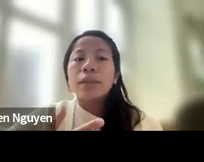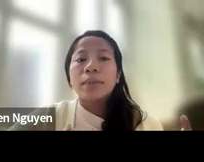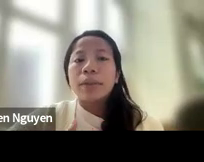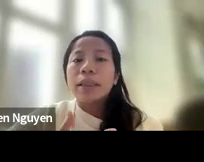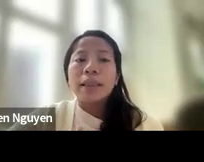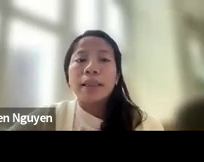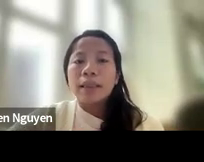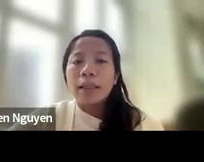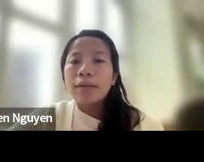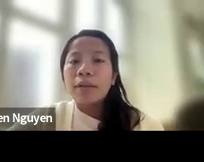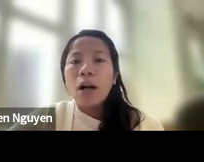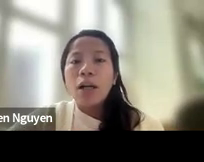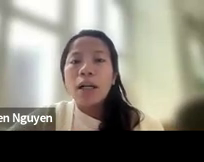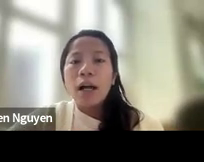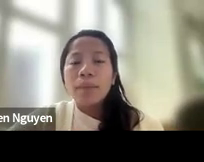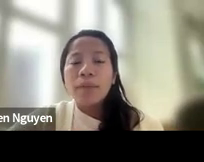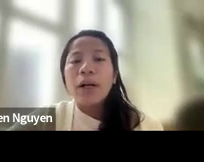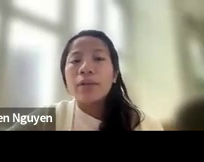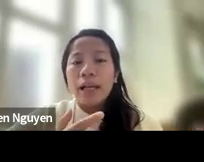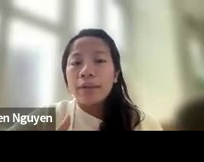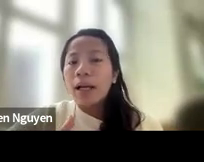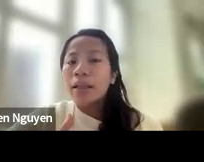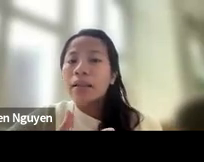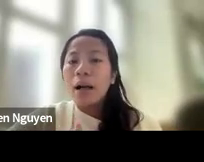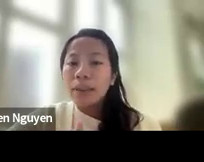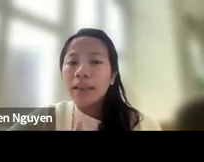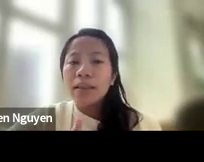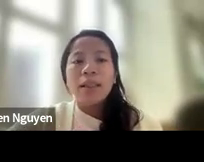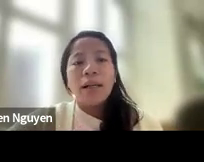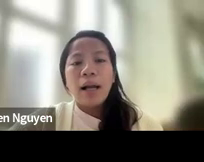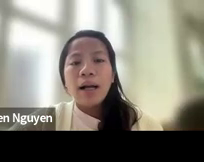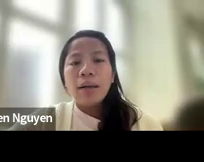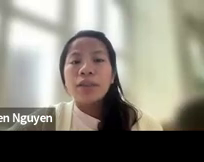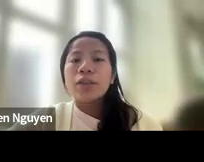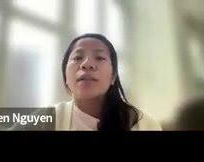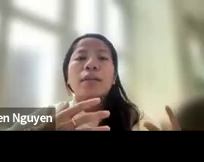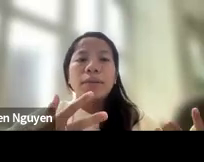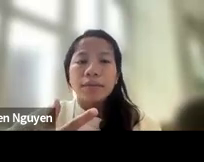cognitive disability, physical disability, and those experiences itself are -- while